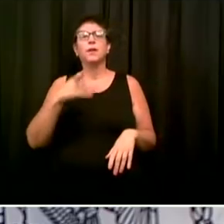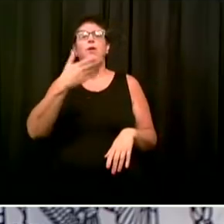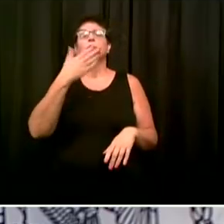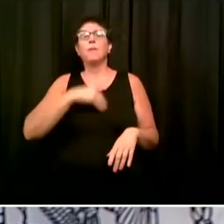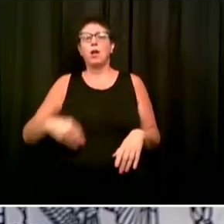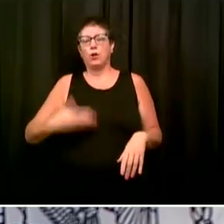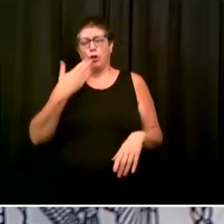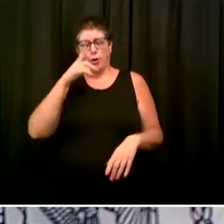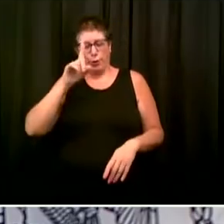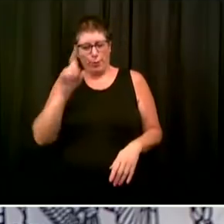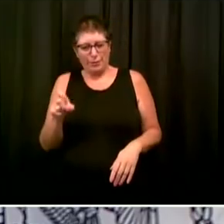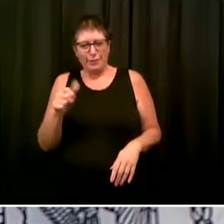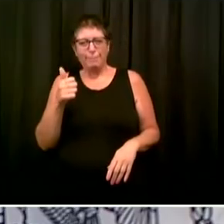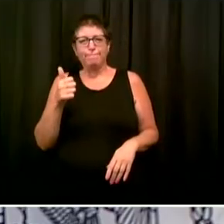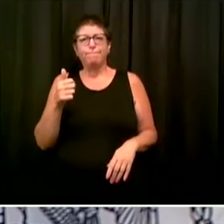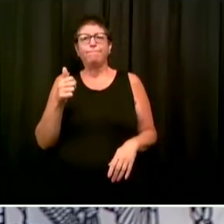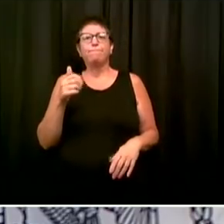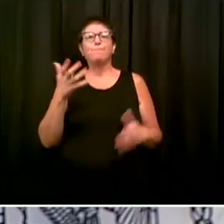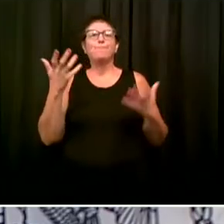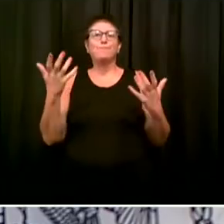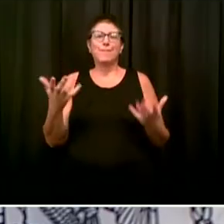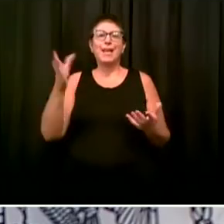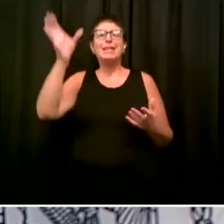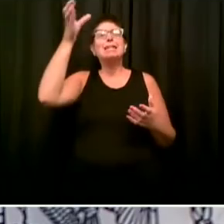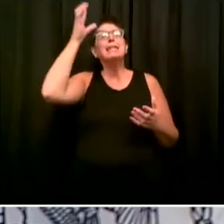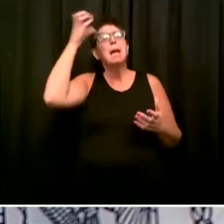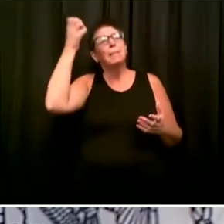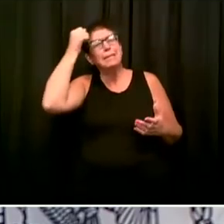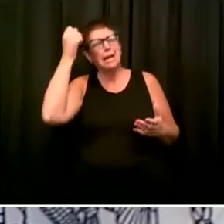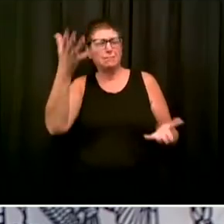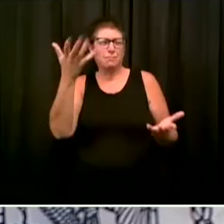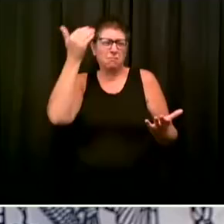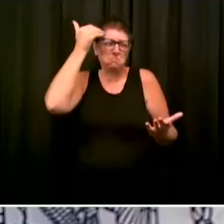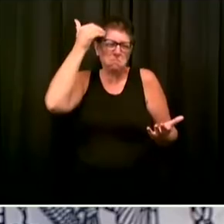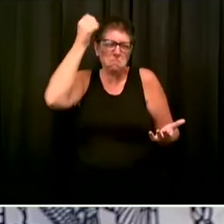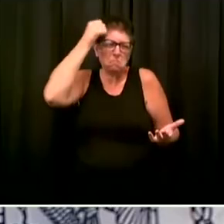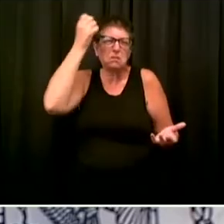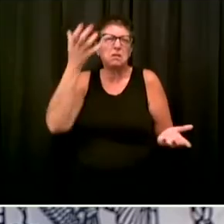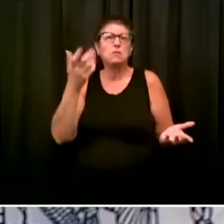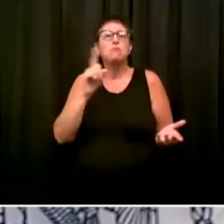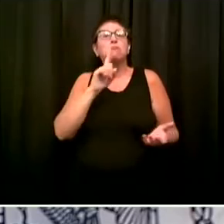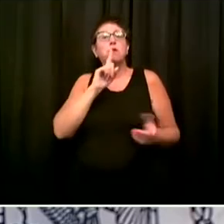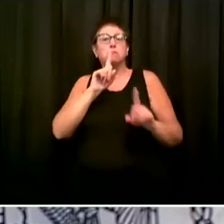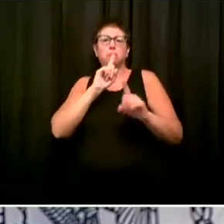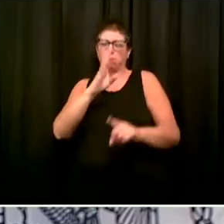RISKS OF EATING IN A CLASSROOM?